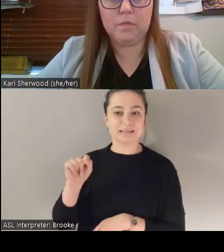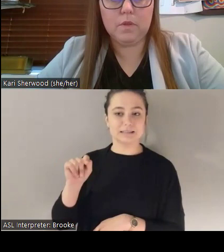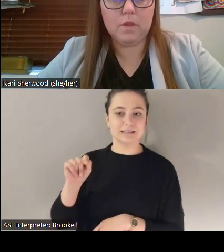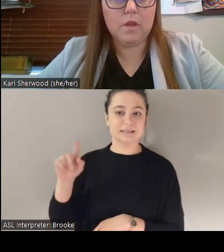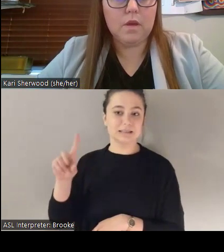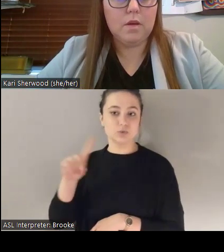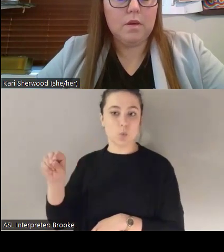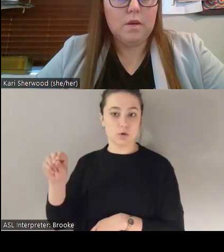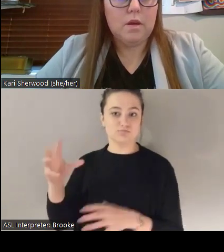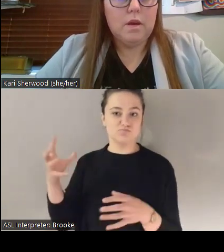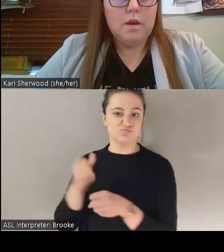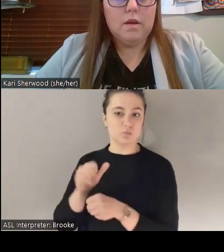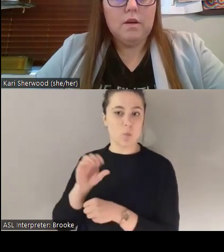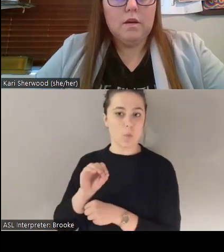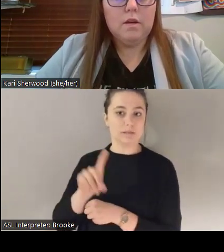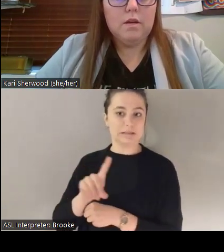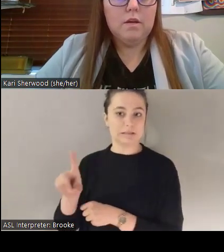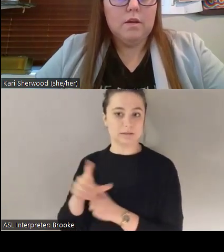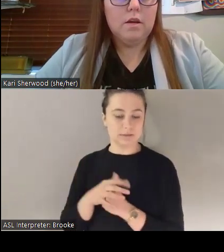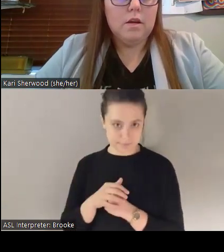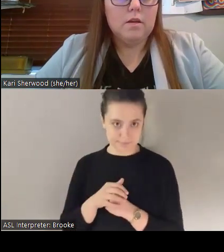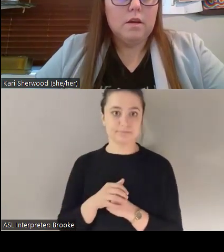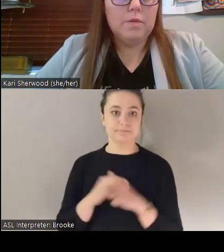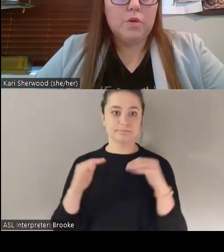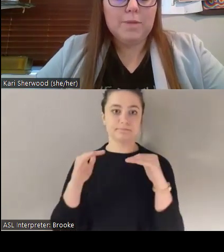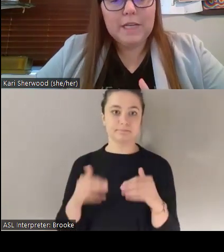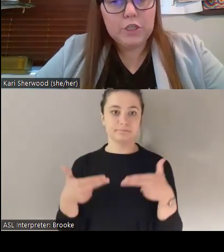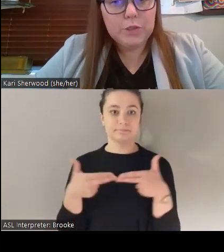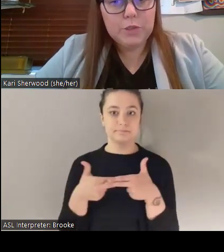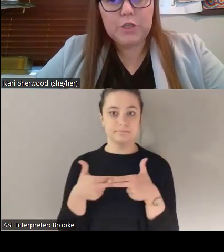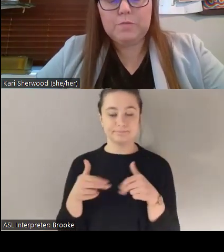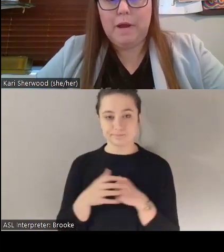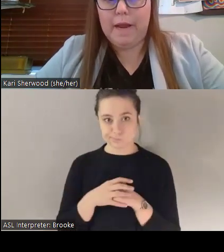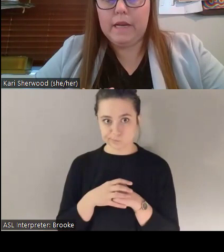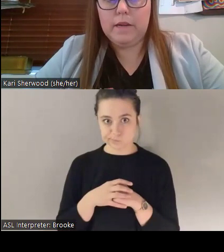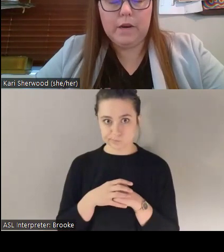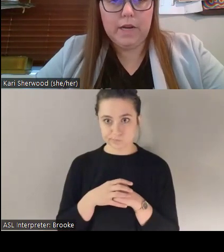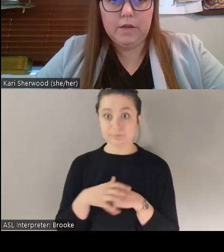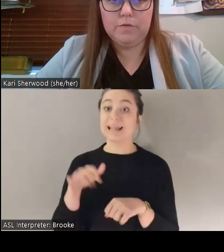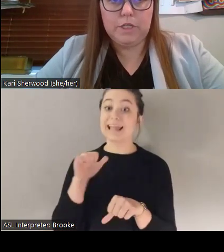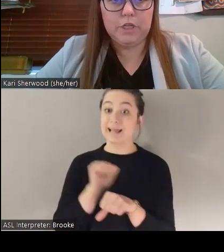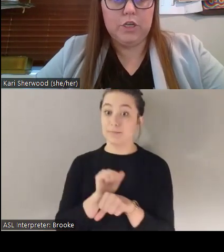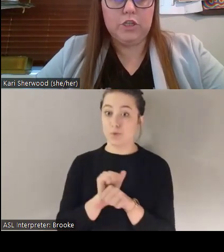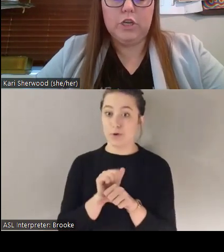Employment issues, which is my area of research --